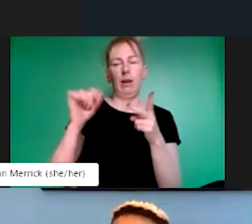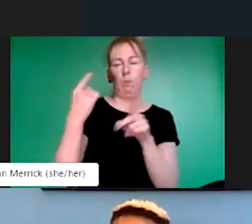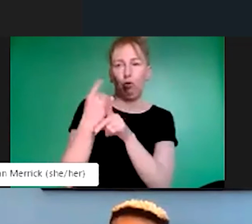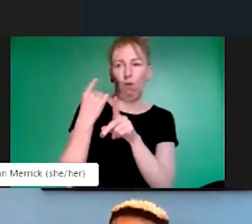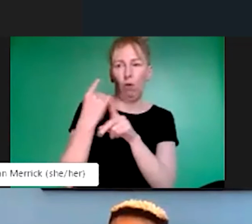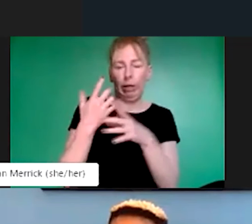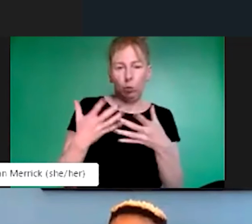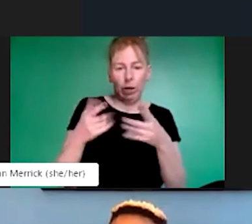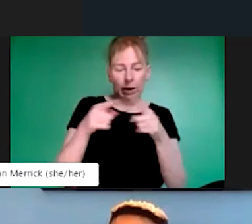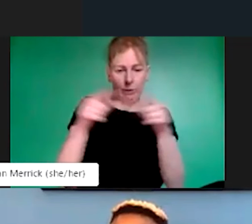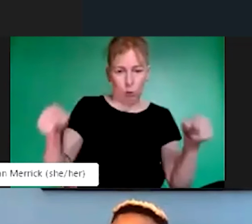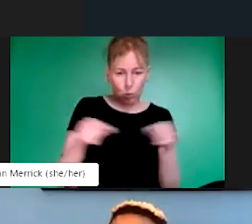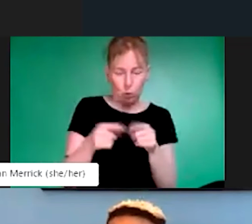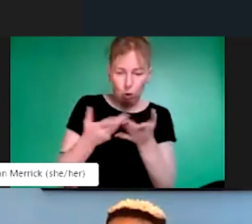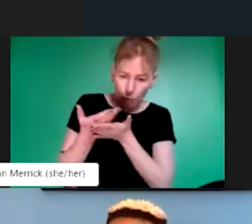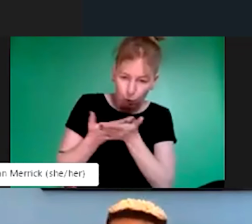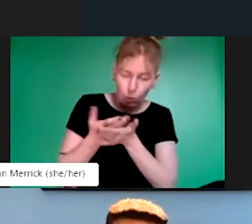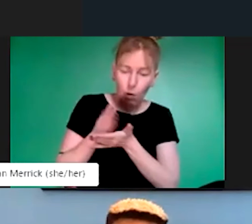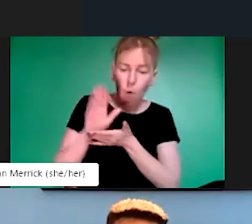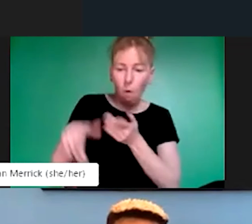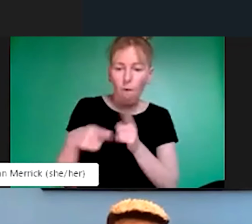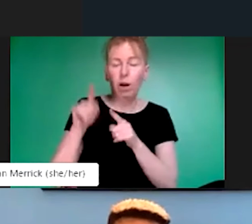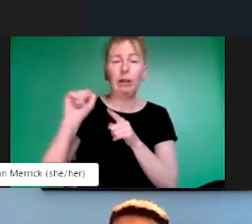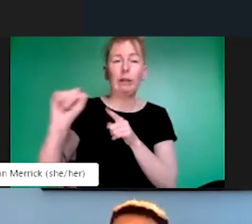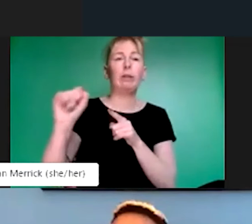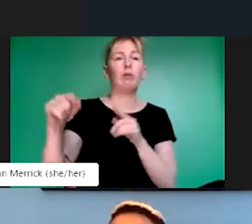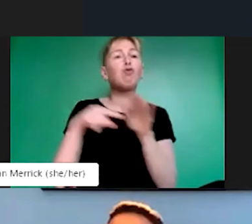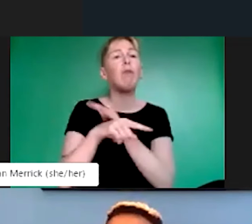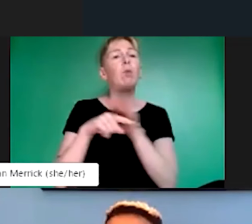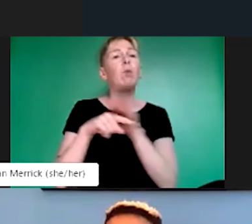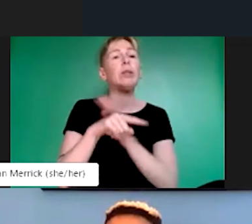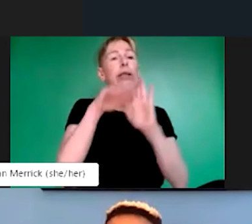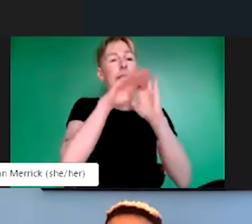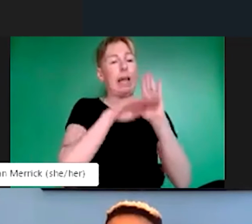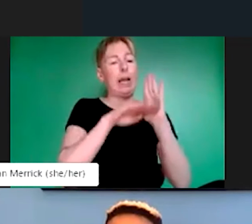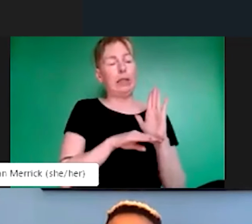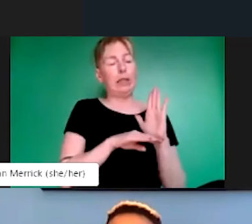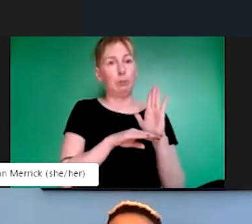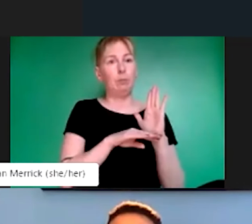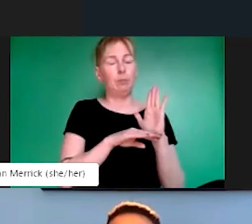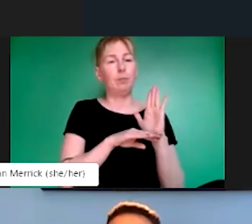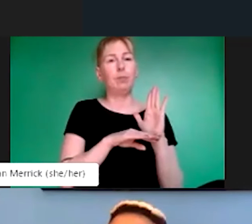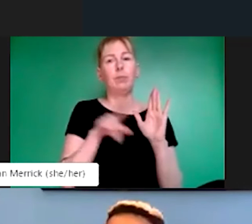Zimbabwean, and revisiting that, and how the system failed him and tried to recreate